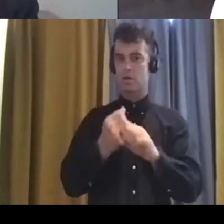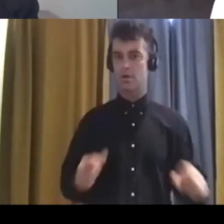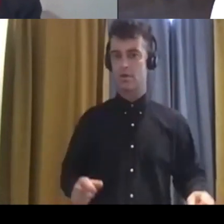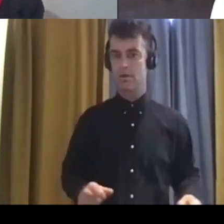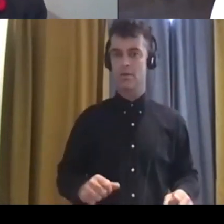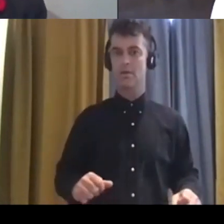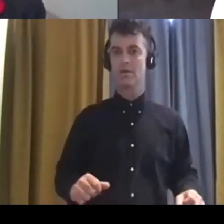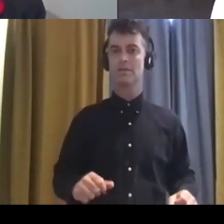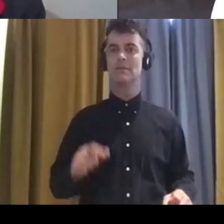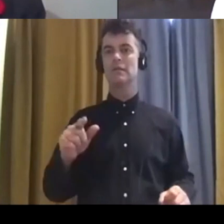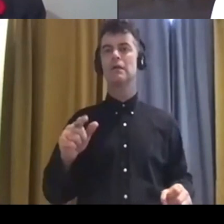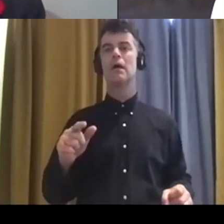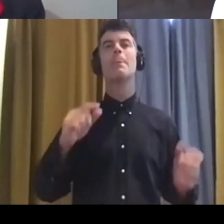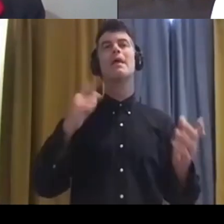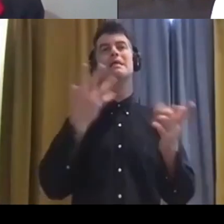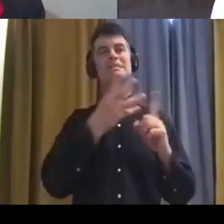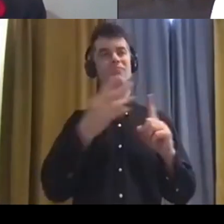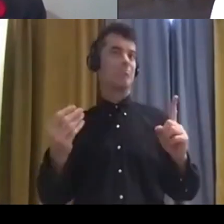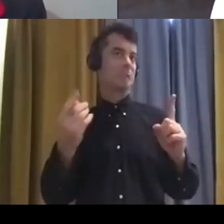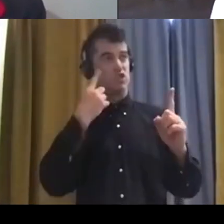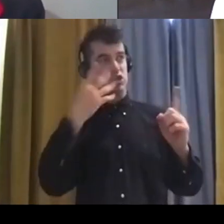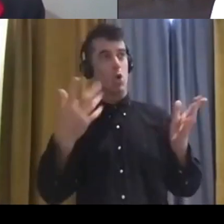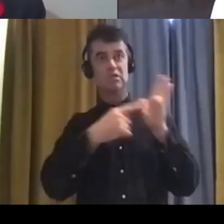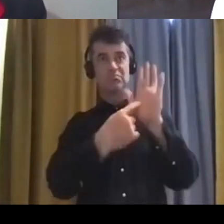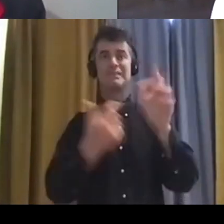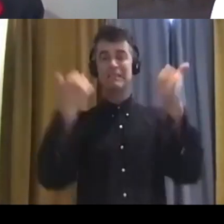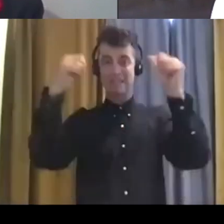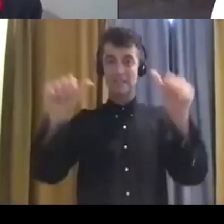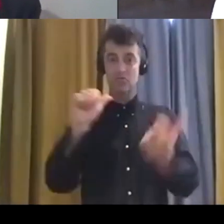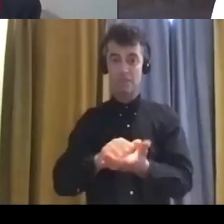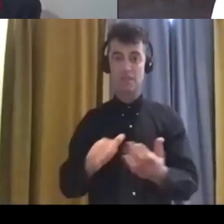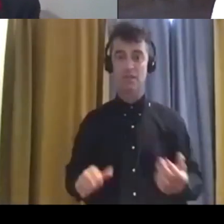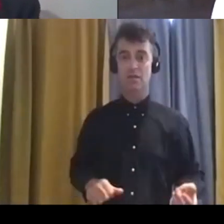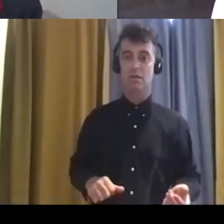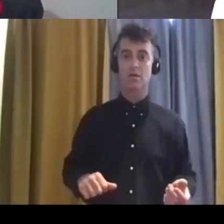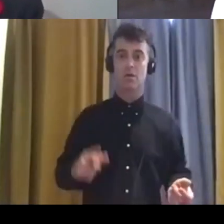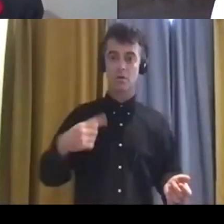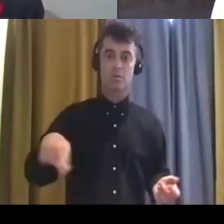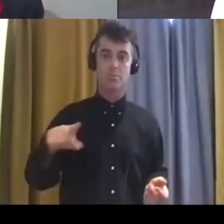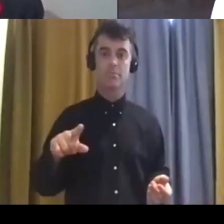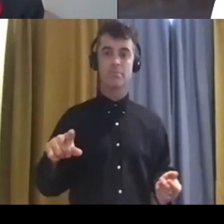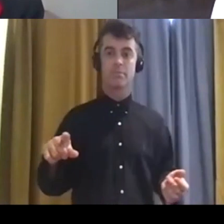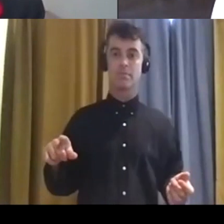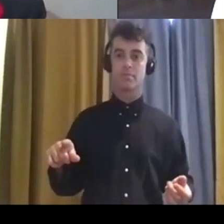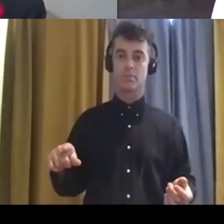assumes success. Actually yes yeah. We spent the past 25 years in North America trying